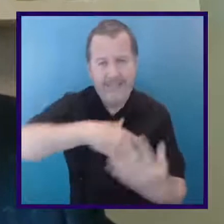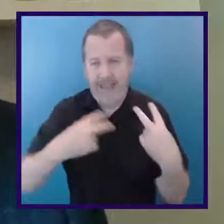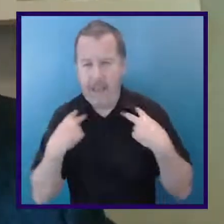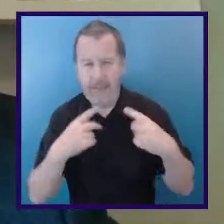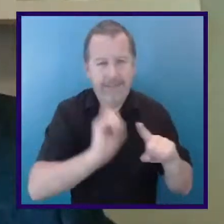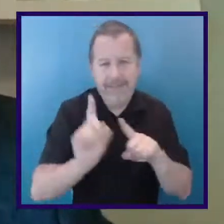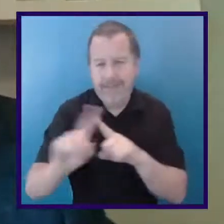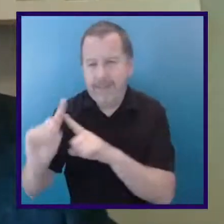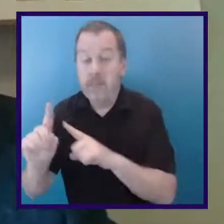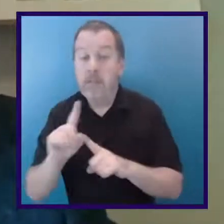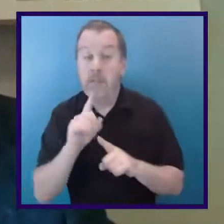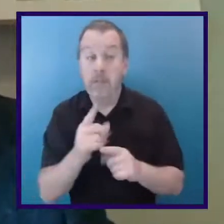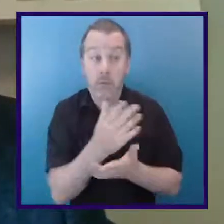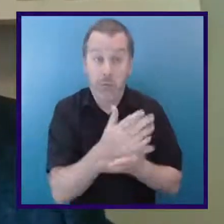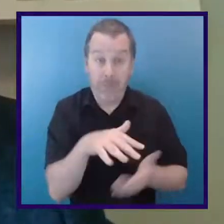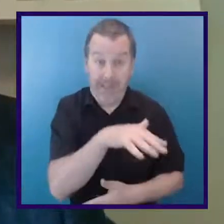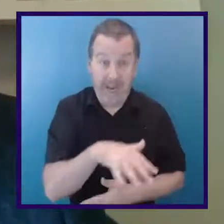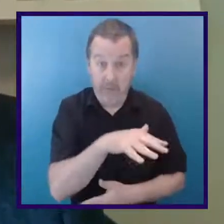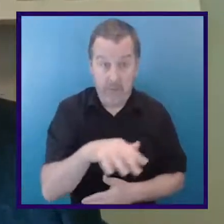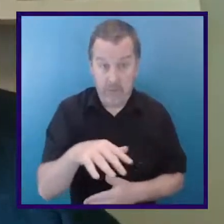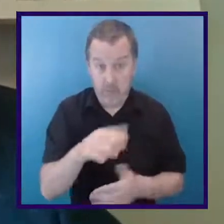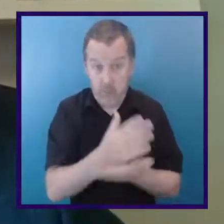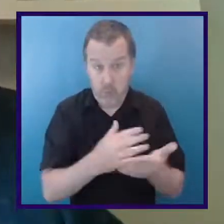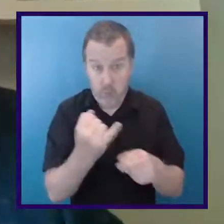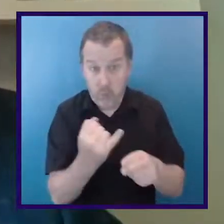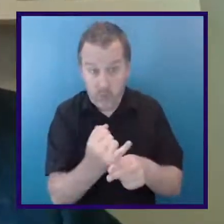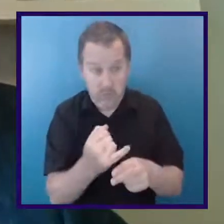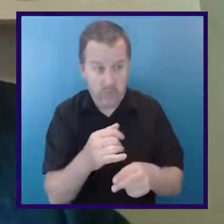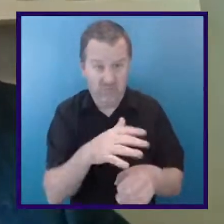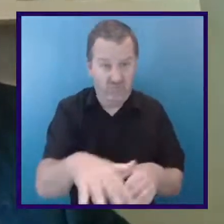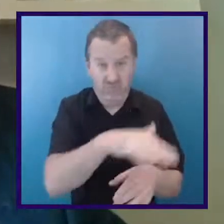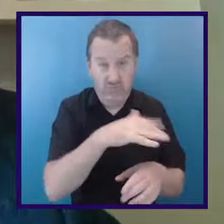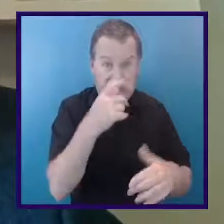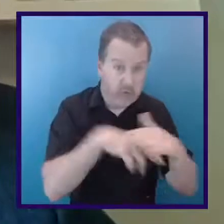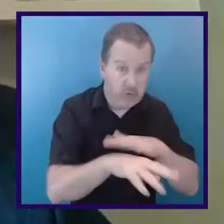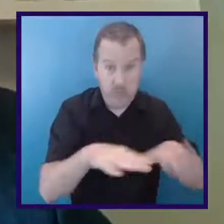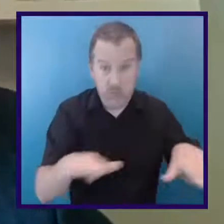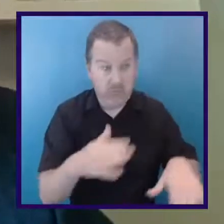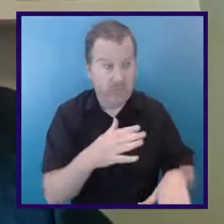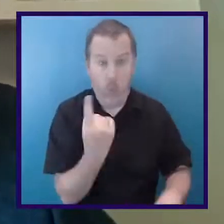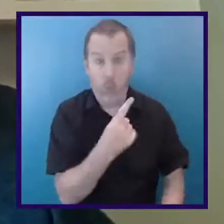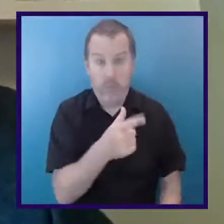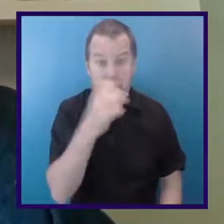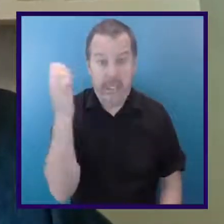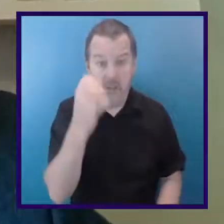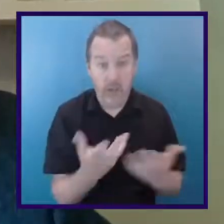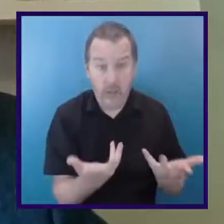but there are some schools and pockets of Northern Ireland, where there are no languages spoken amongst the pupil or staff body other than English.